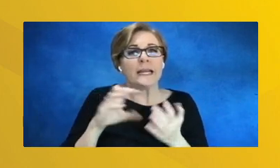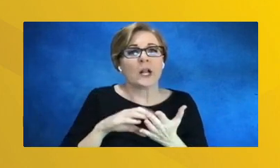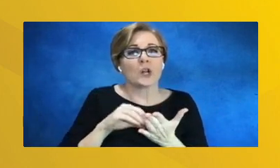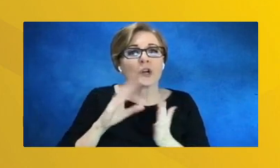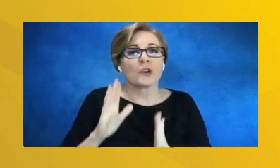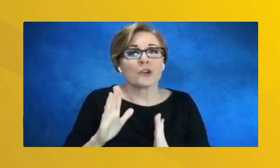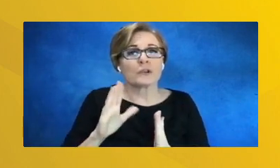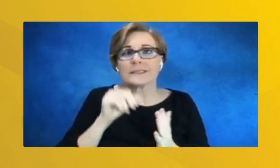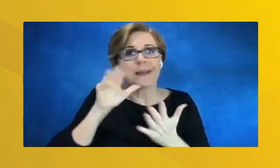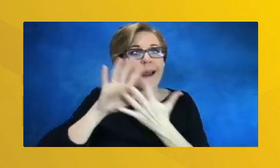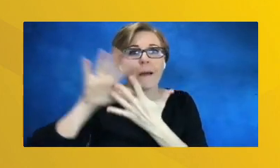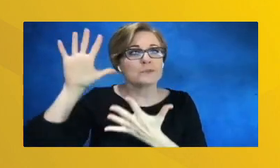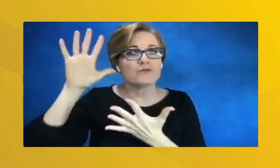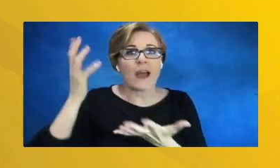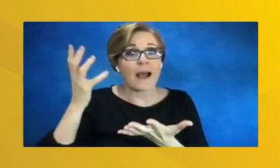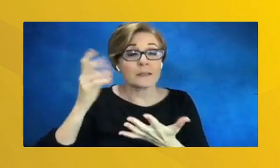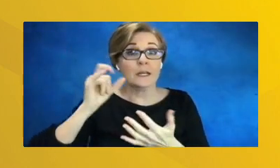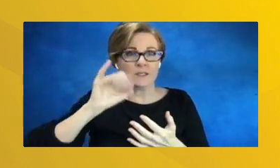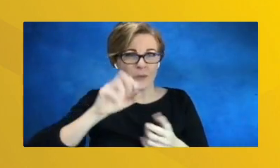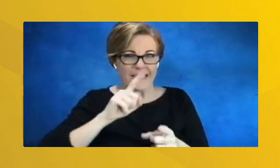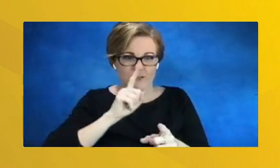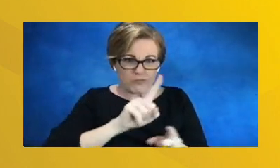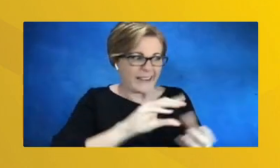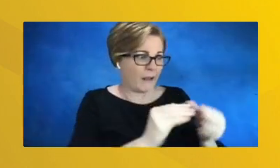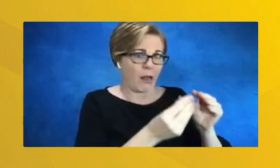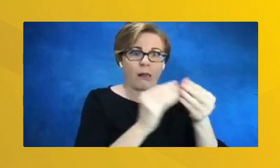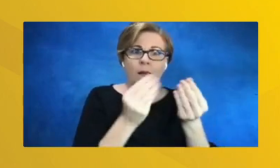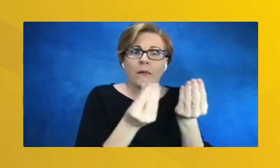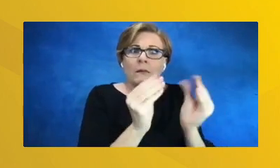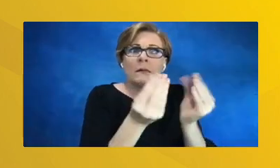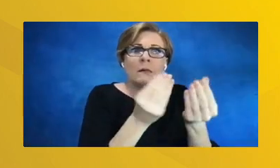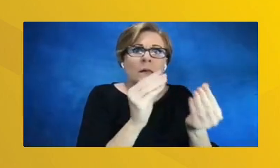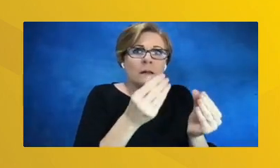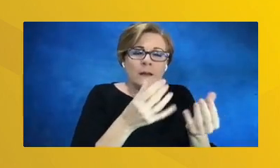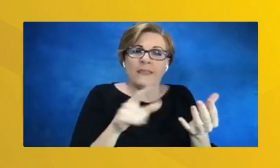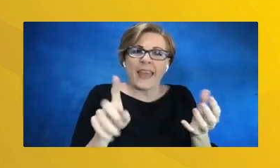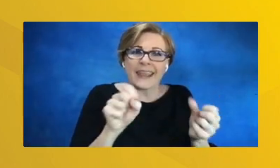If it's an everyday object, a child can handle it and engage many of their senses if they do that.